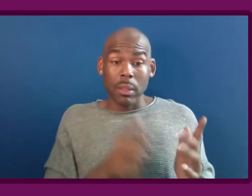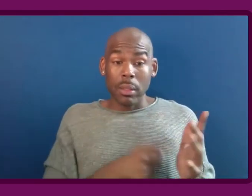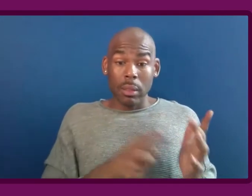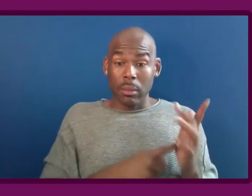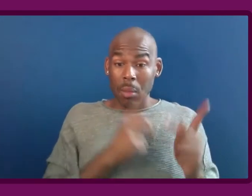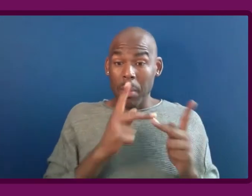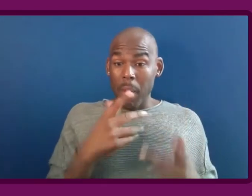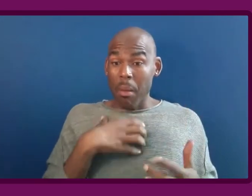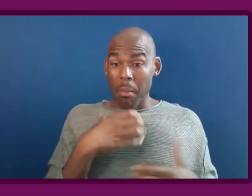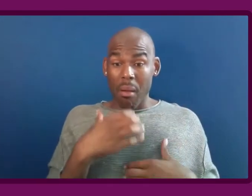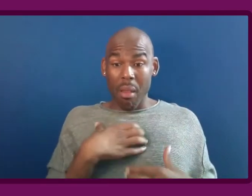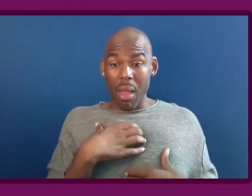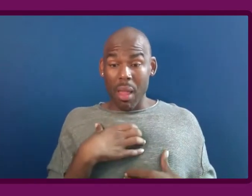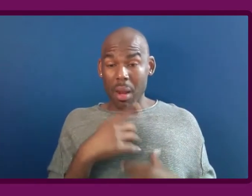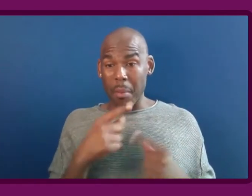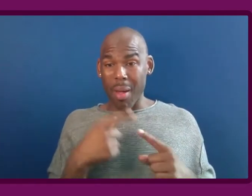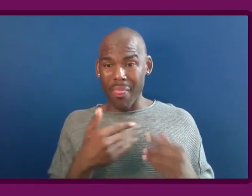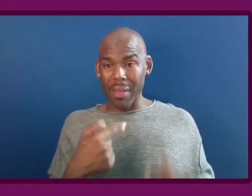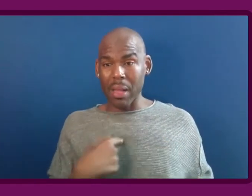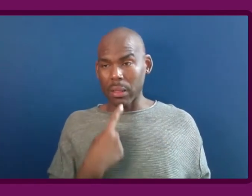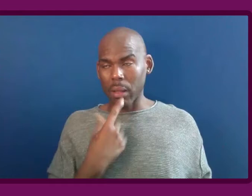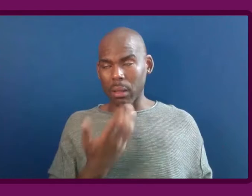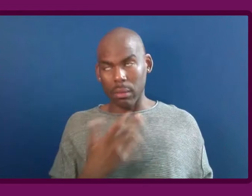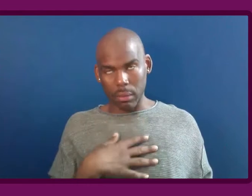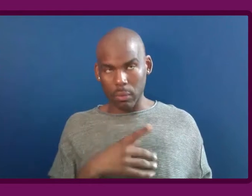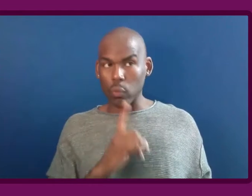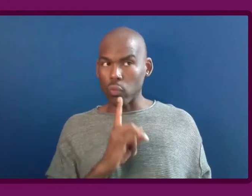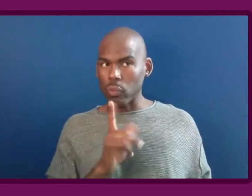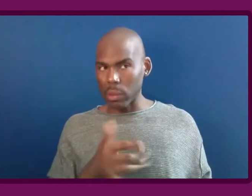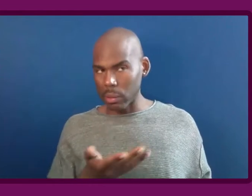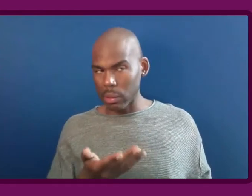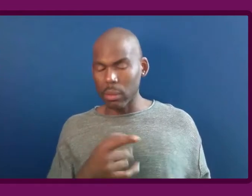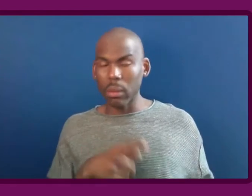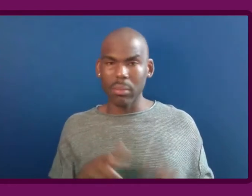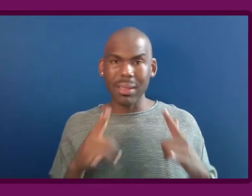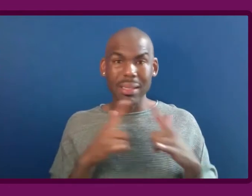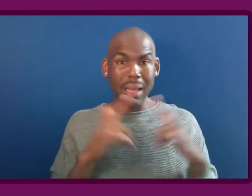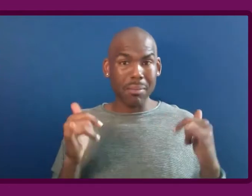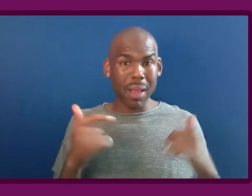sometimes people complain about things that I'm like, "Really? Also, yes. But at the same time,